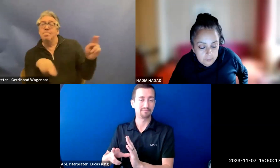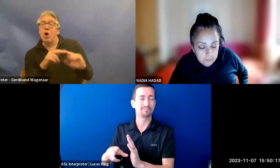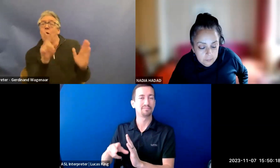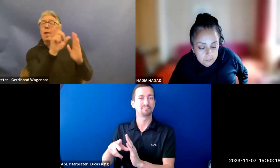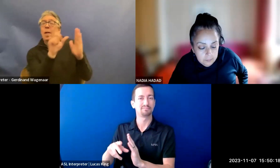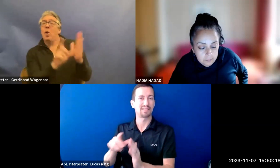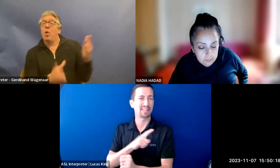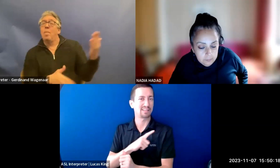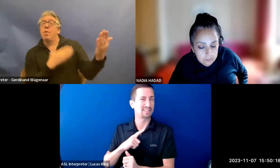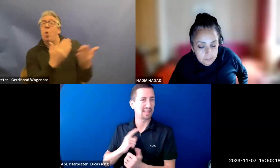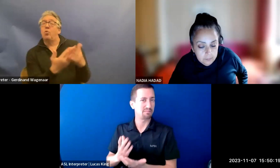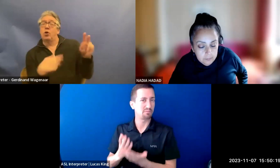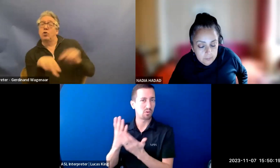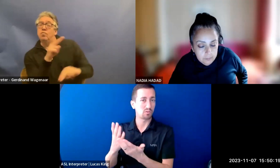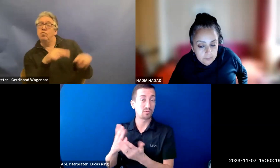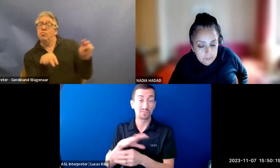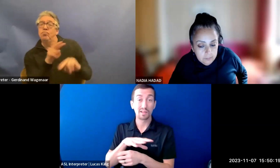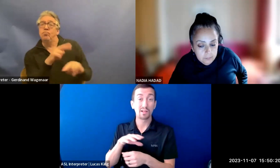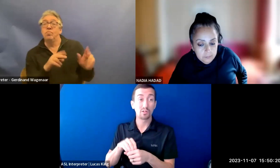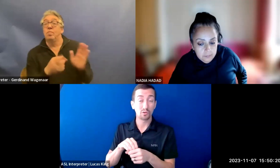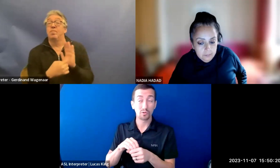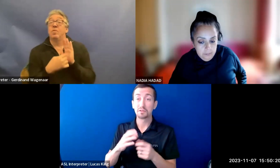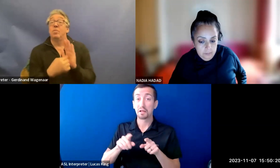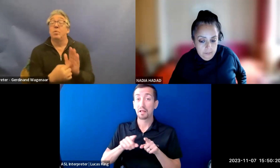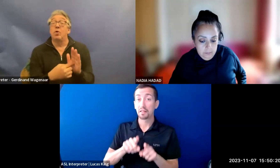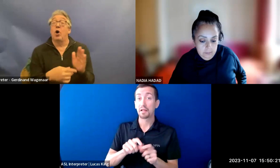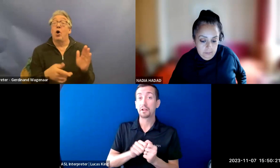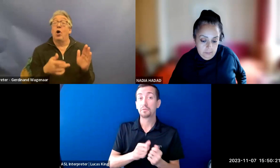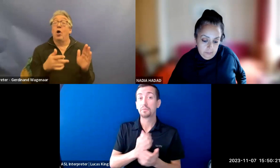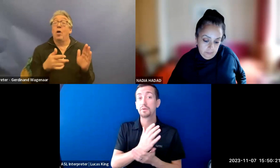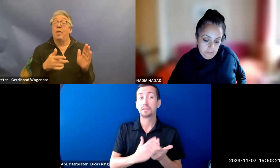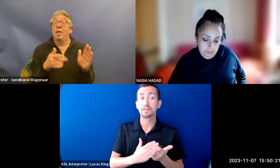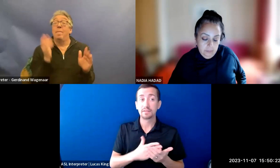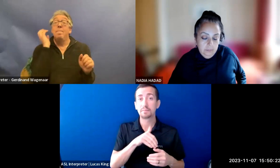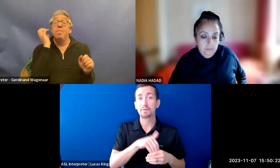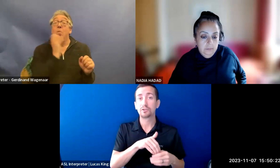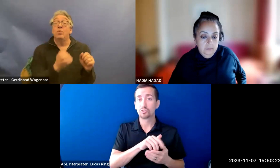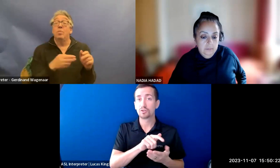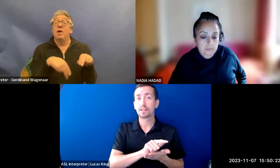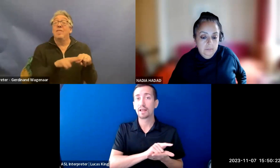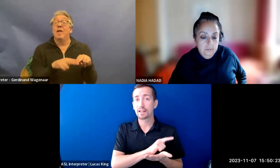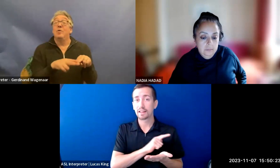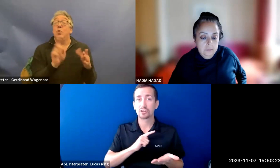including aligning the Mozambican electoral legislation to the convention.